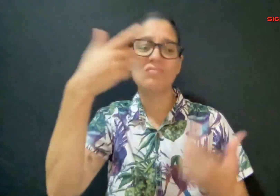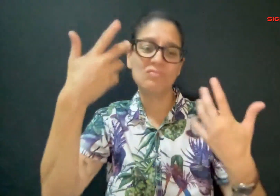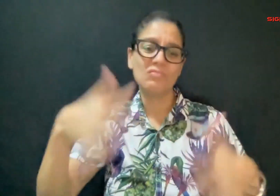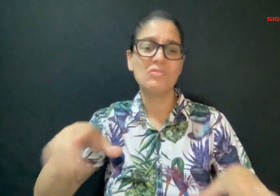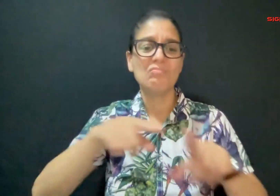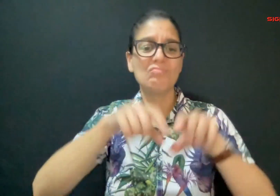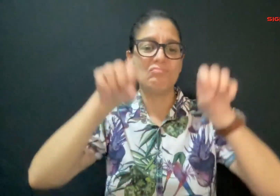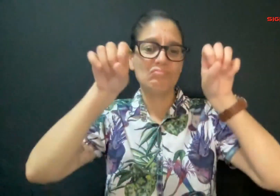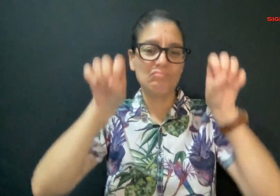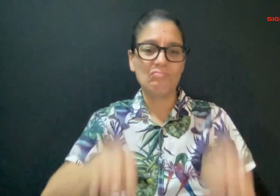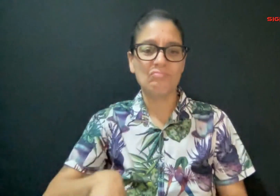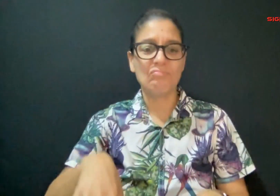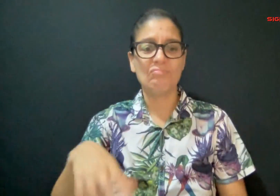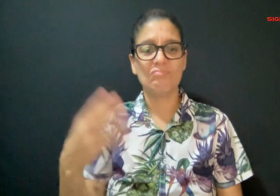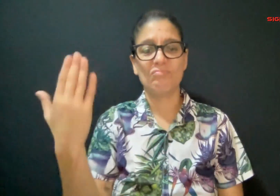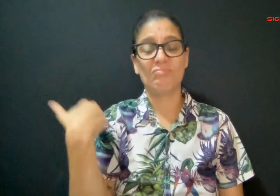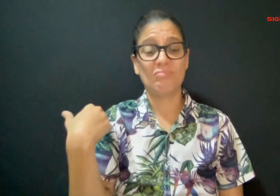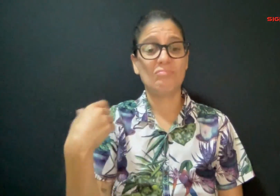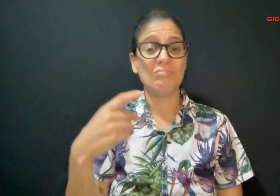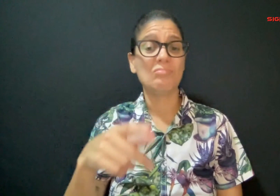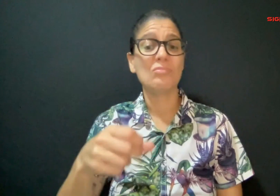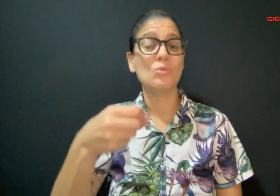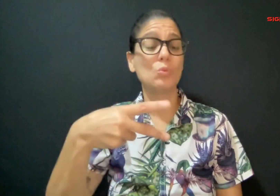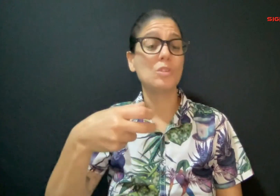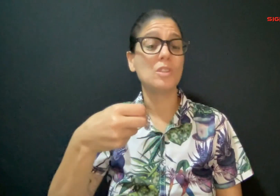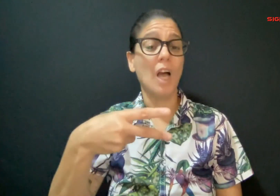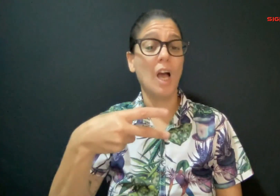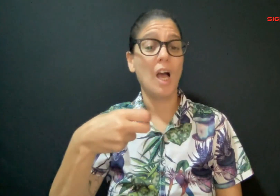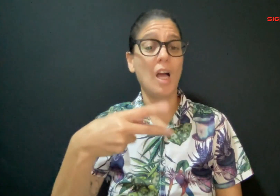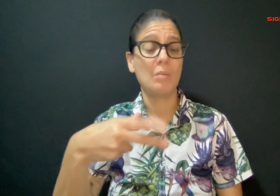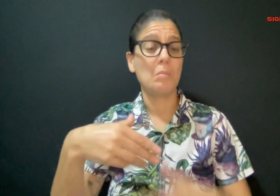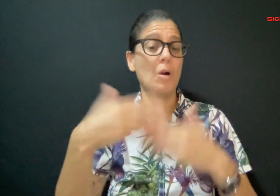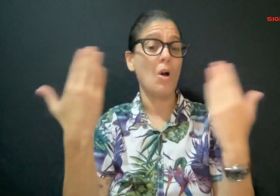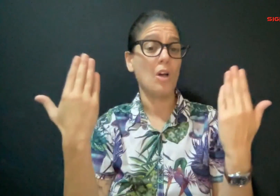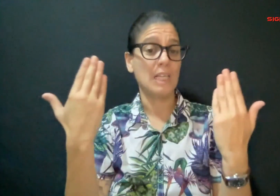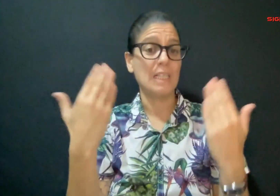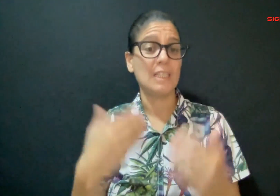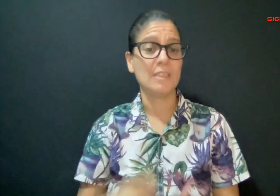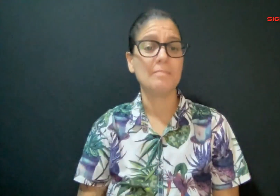Prime Minister Boris Johnson step down Thursday morning